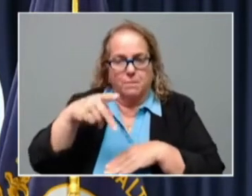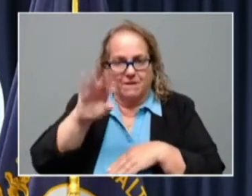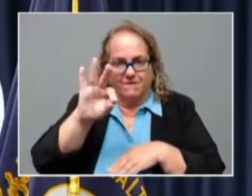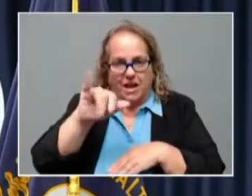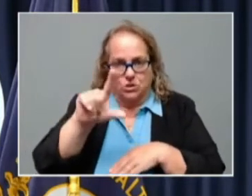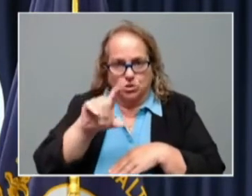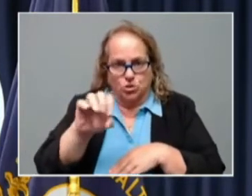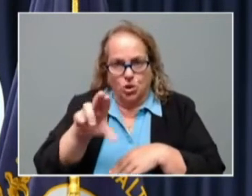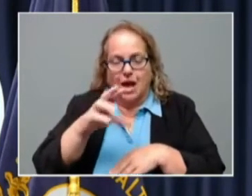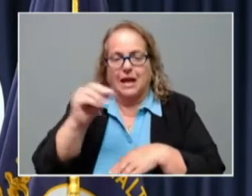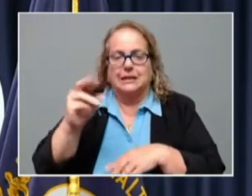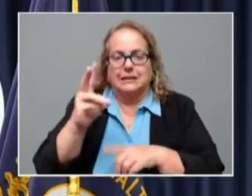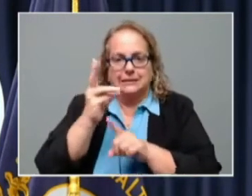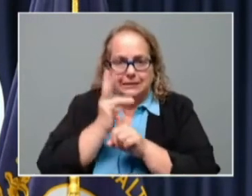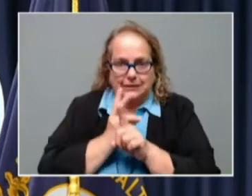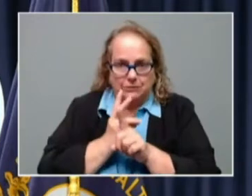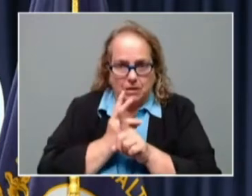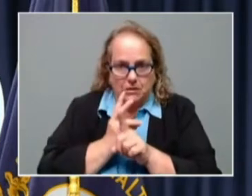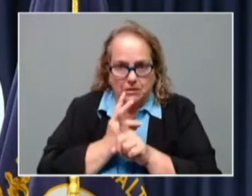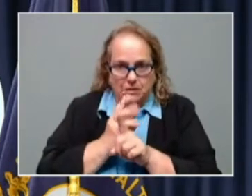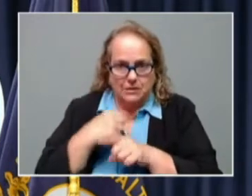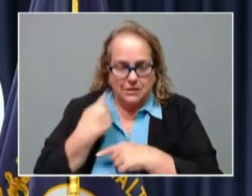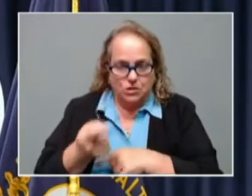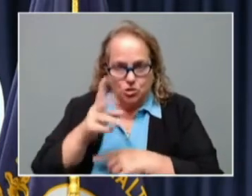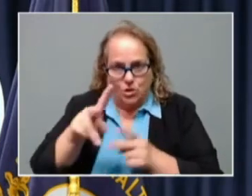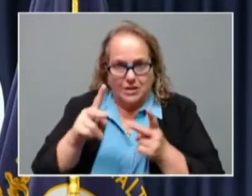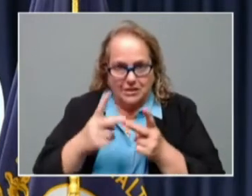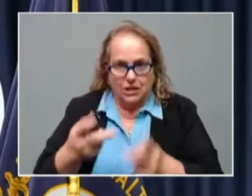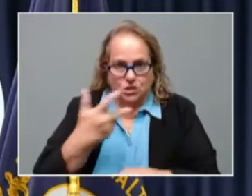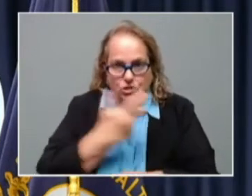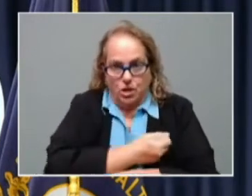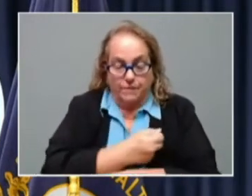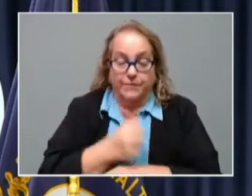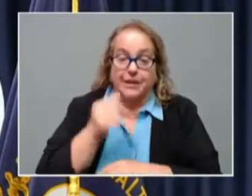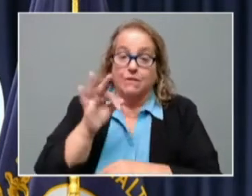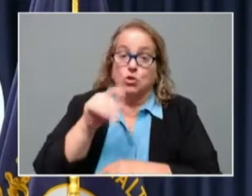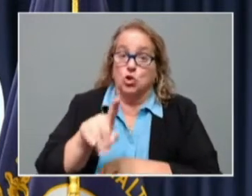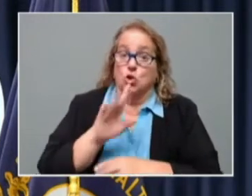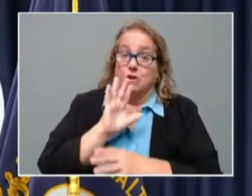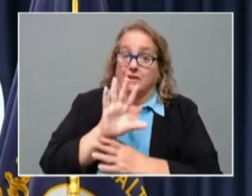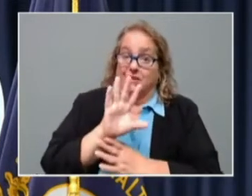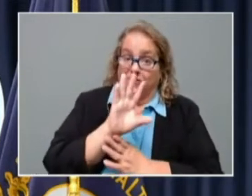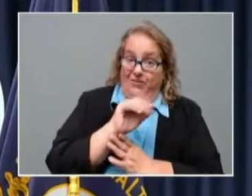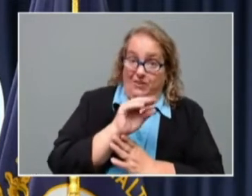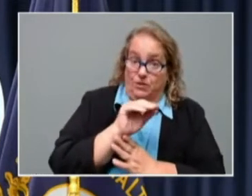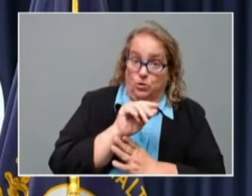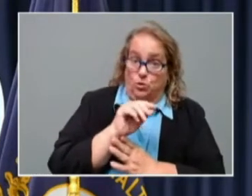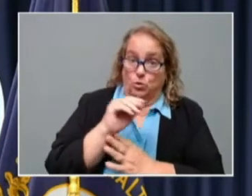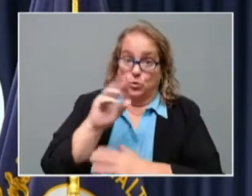since your second shot. Now, if you are 50 to 64 and you have any medical